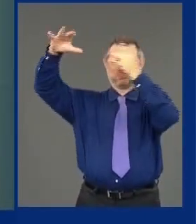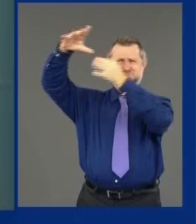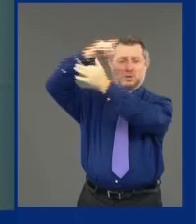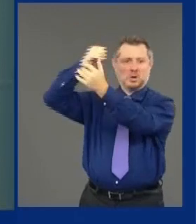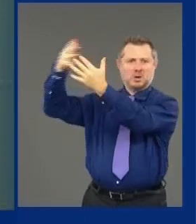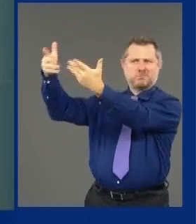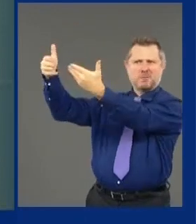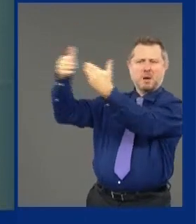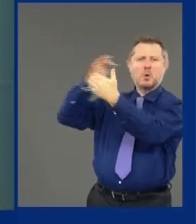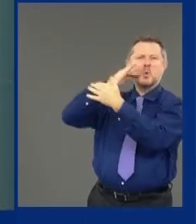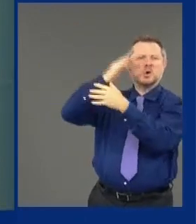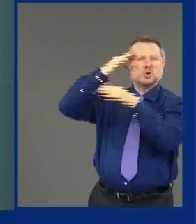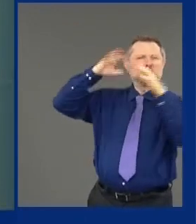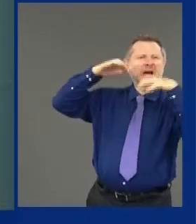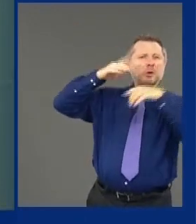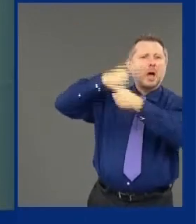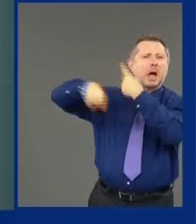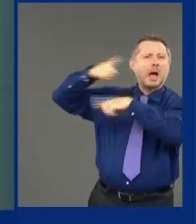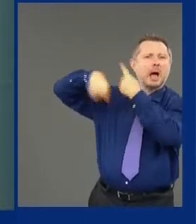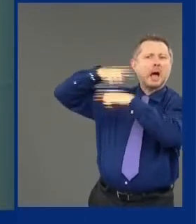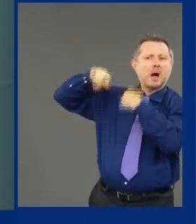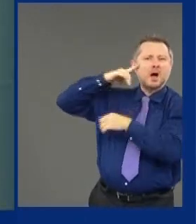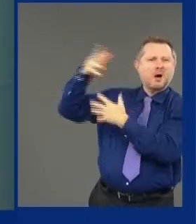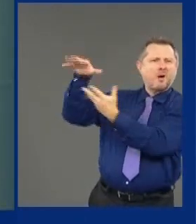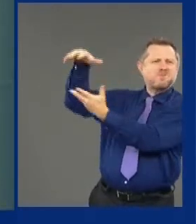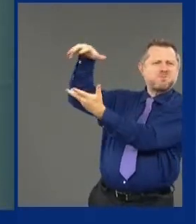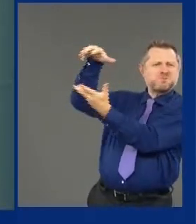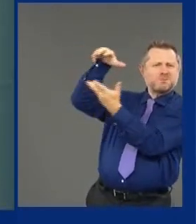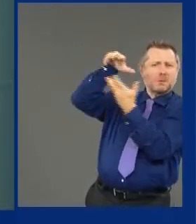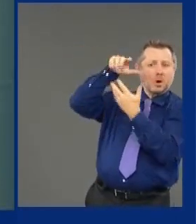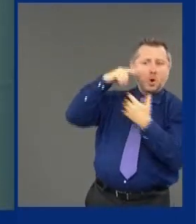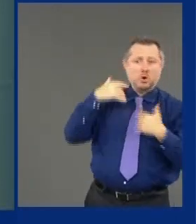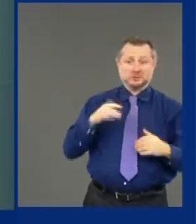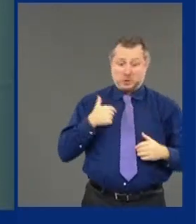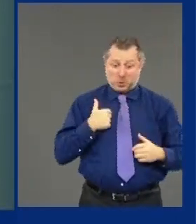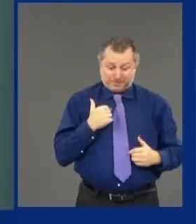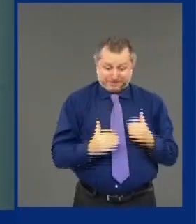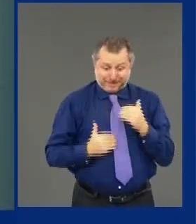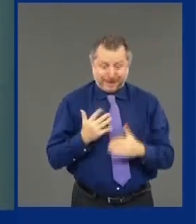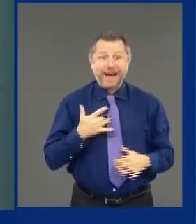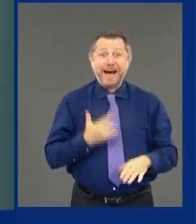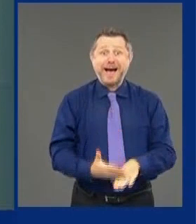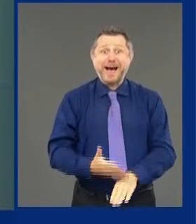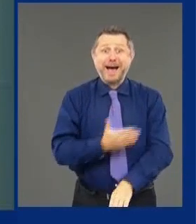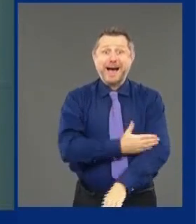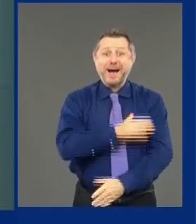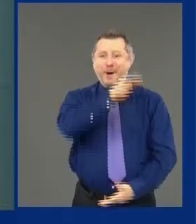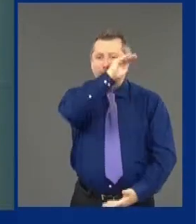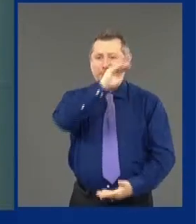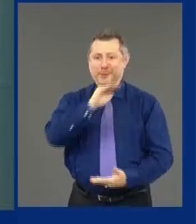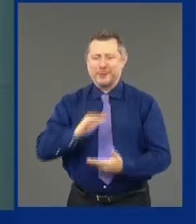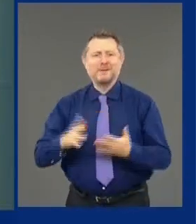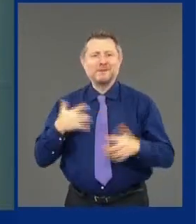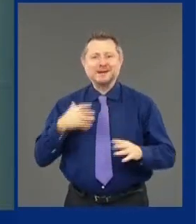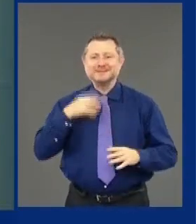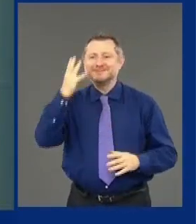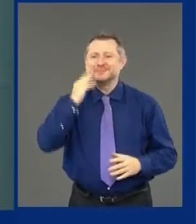WE HAVE TO BE CAREFUL. WE HAVE DARK CLOUDS ON THE HORIZON.